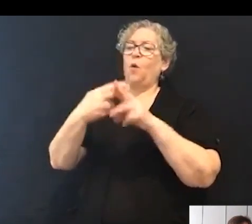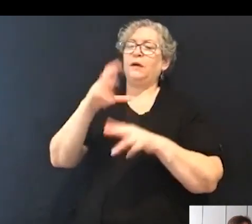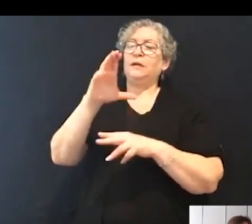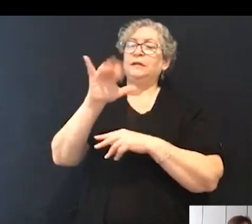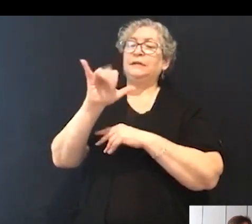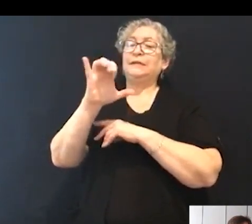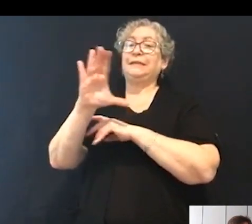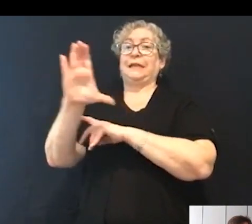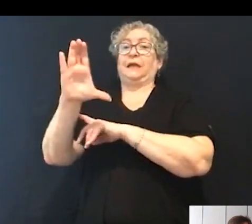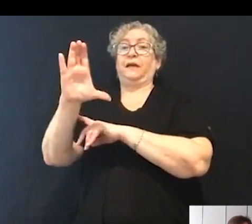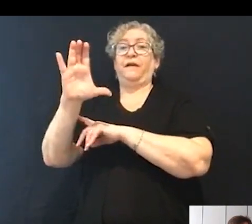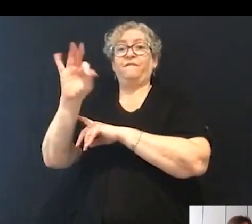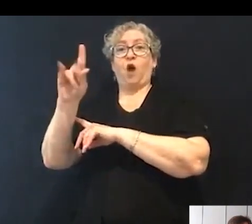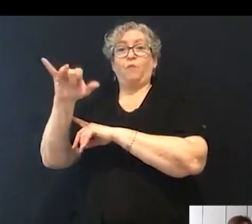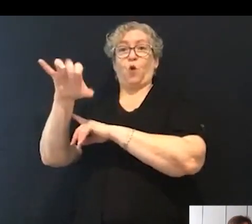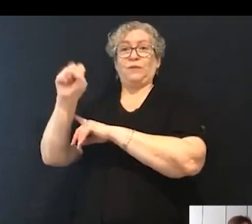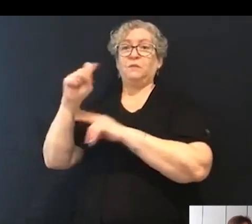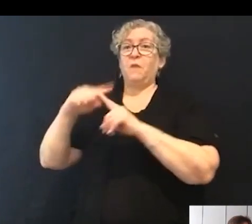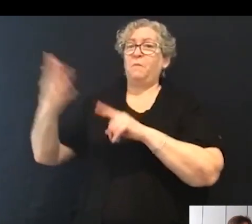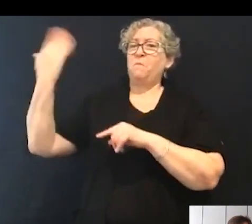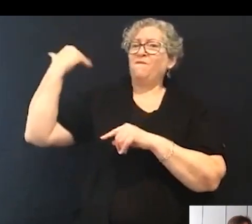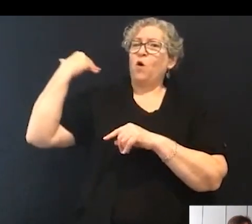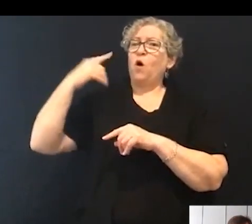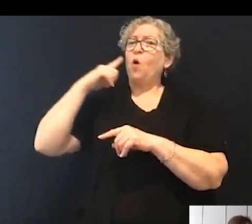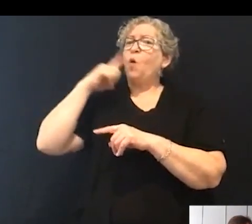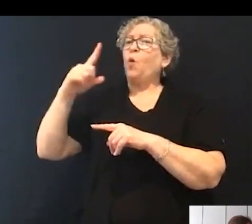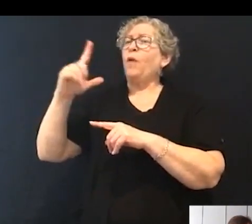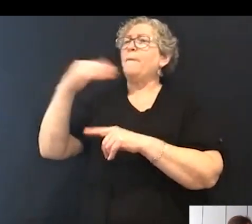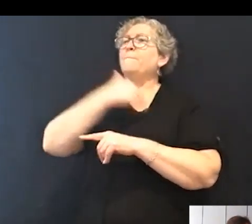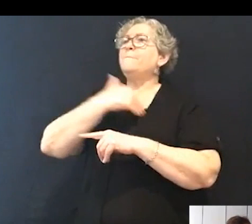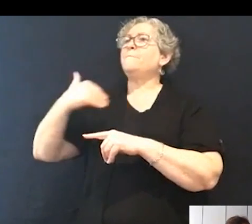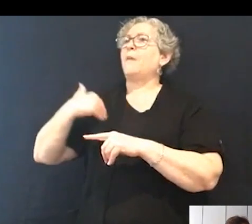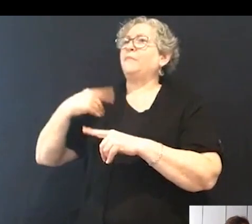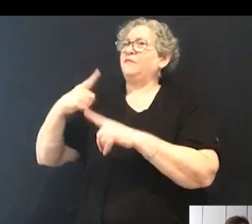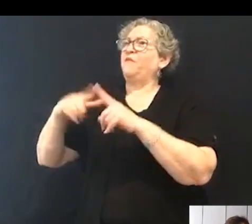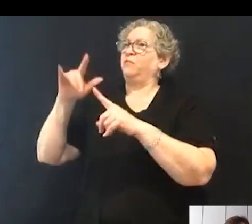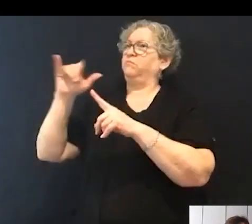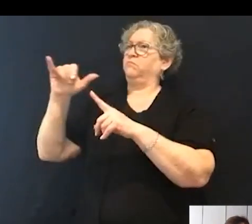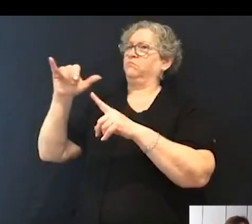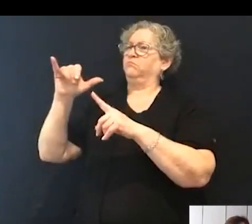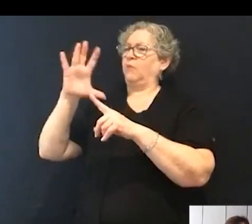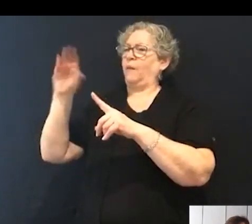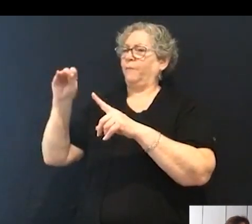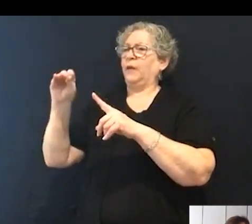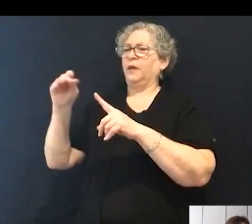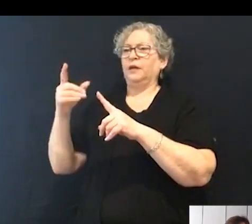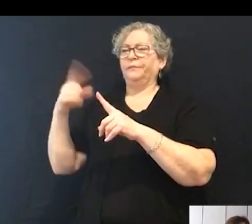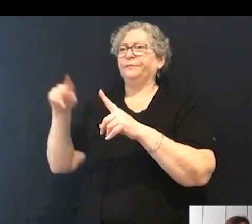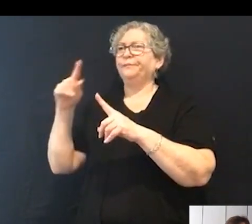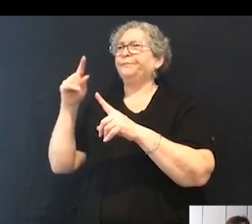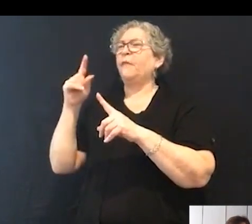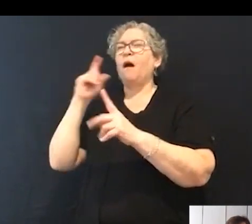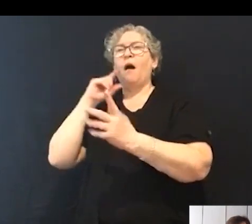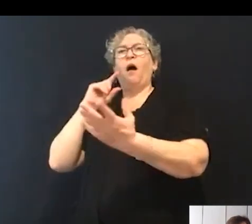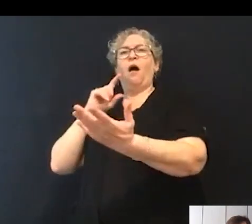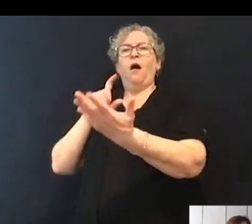But early on, the founding members of the company detected that there is a huge unmet need also